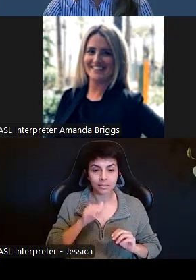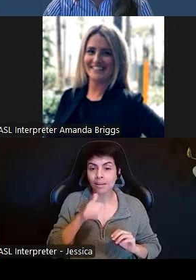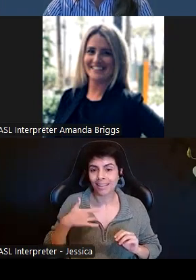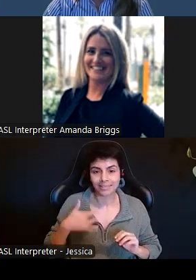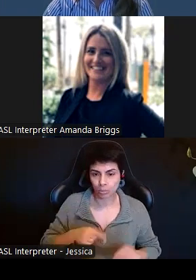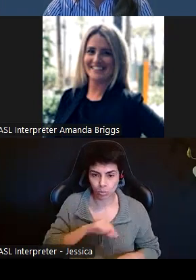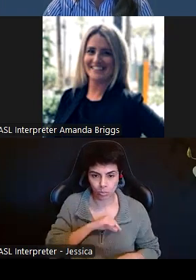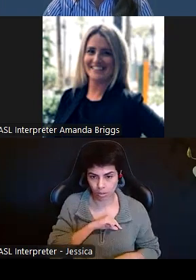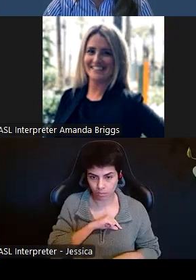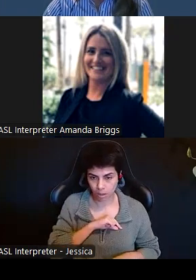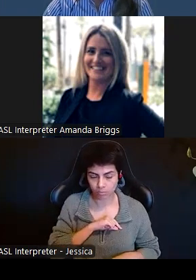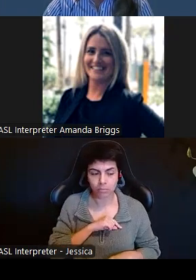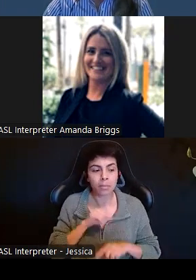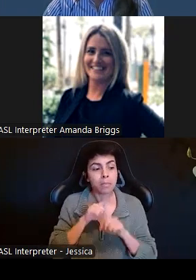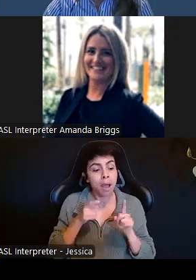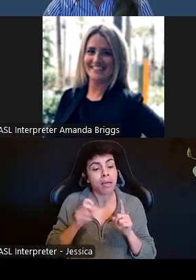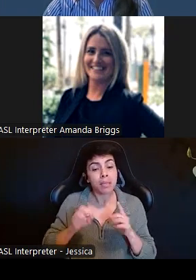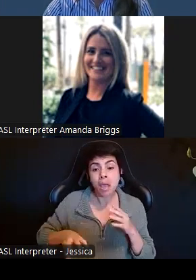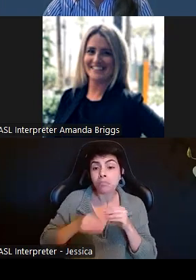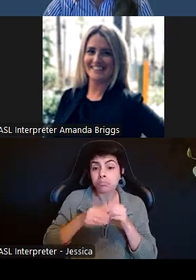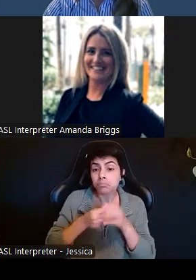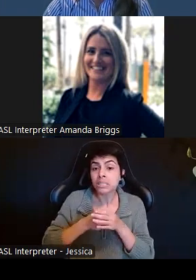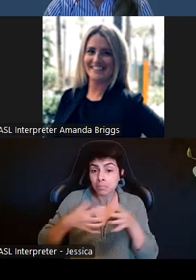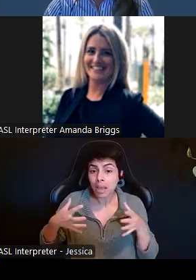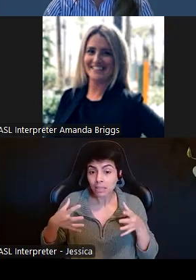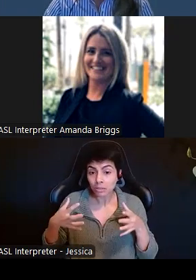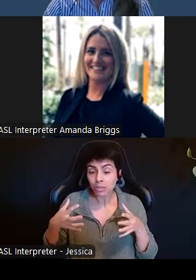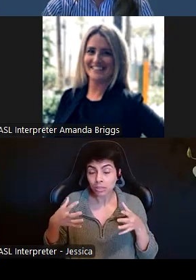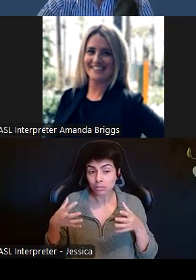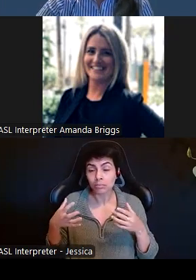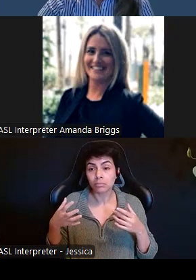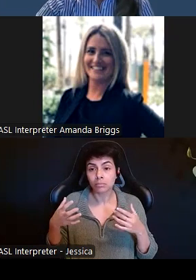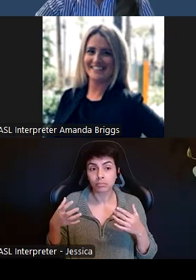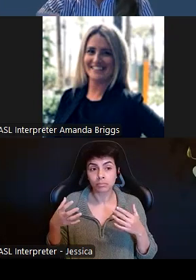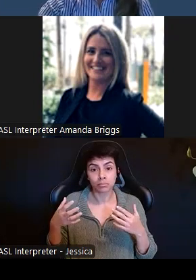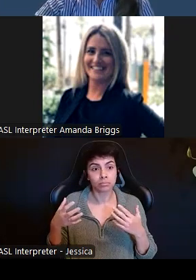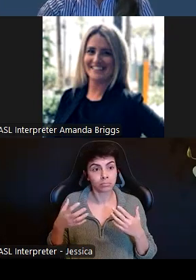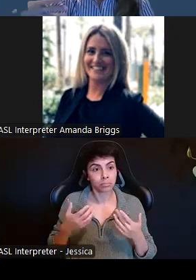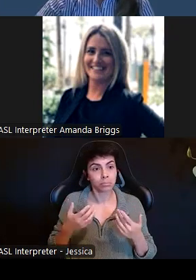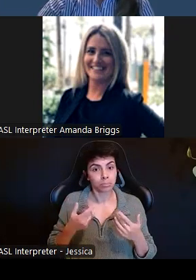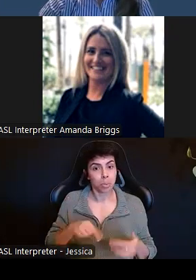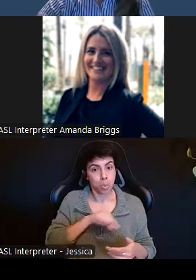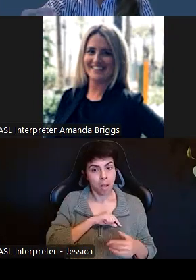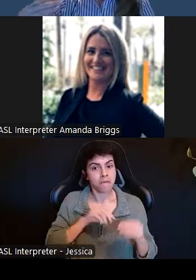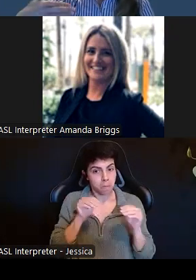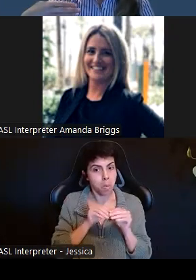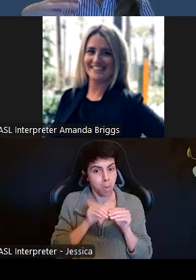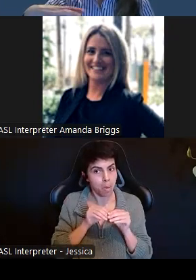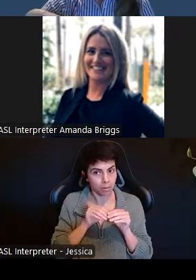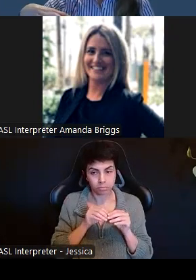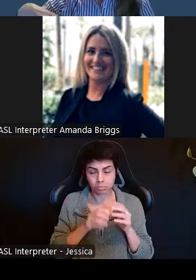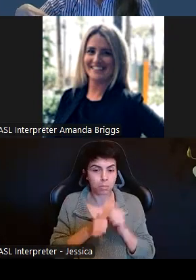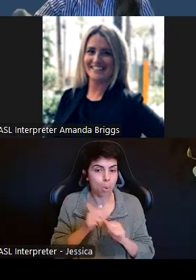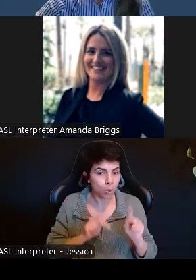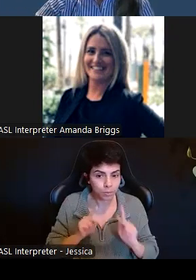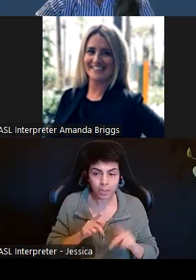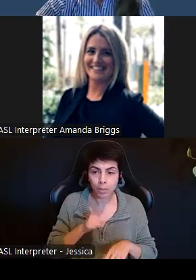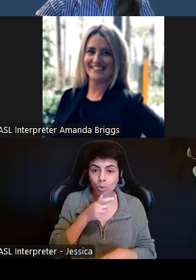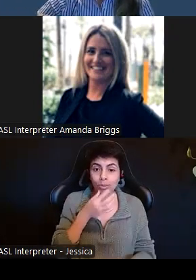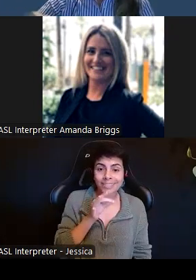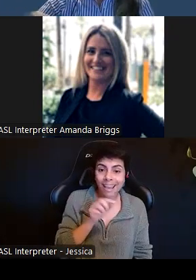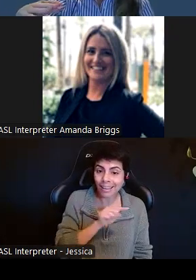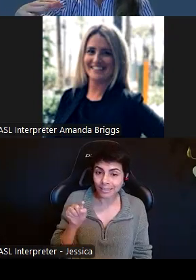After this expansion, the now expanded eligibility to most individuals age 19 through 65,